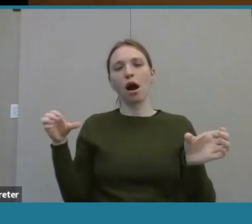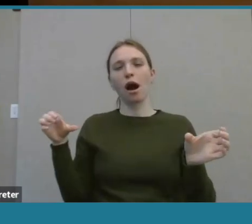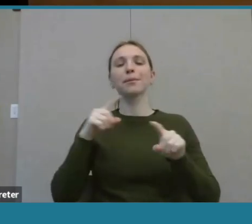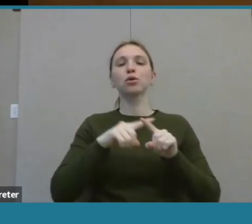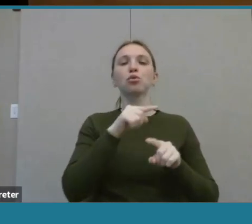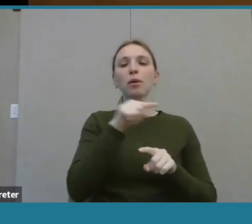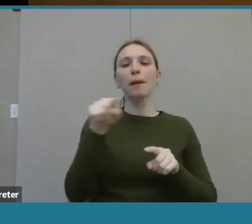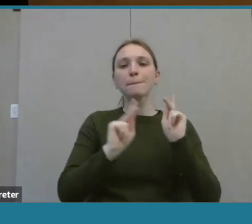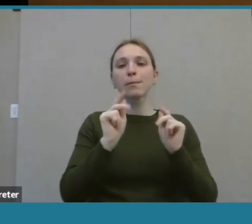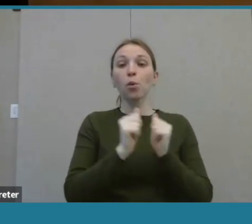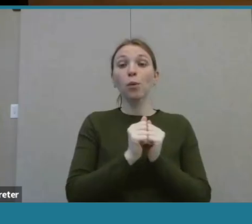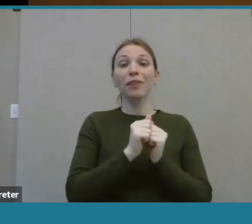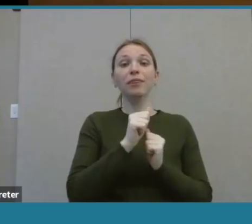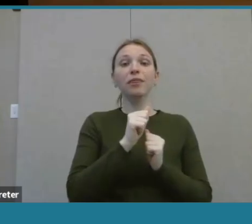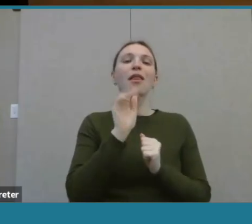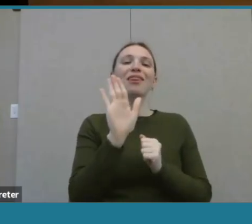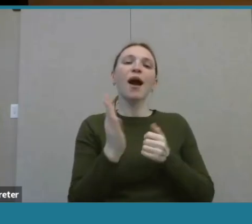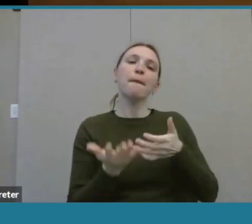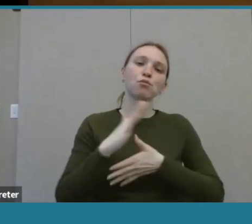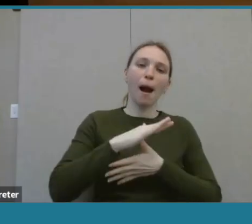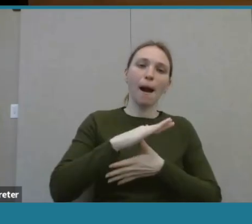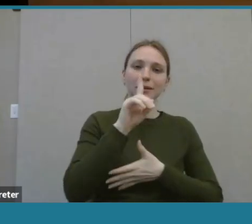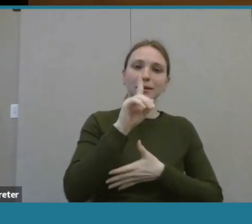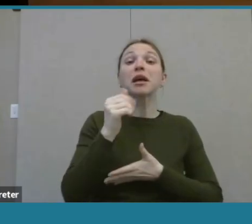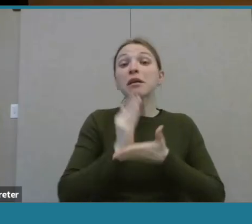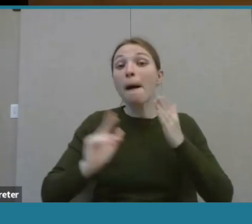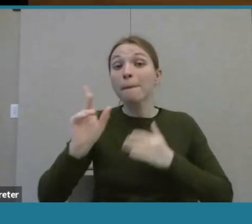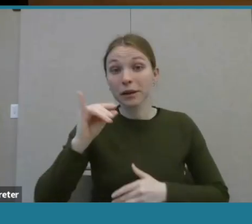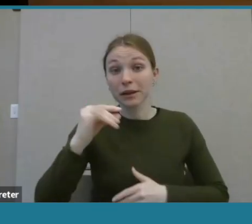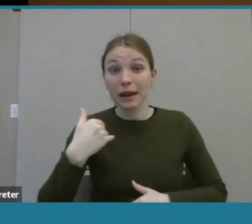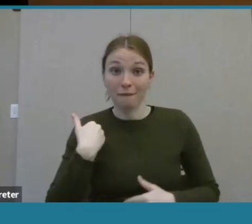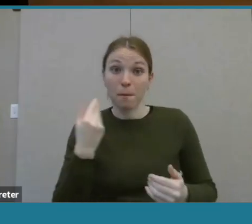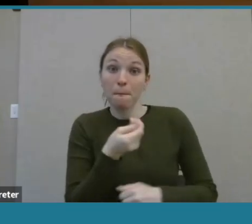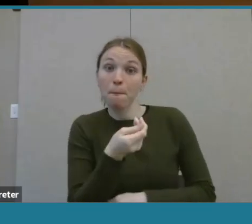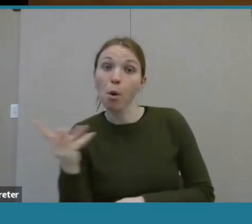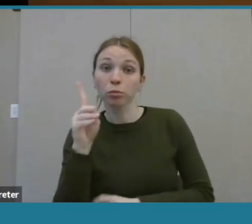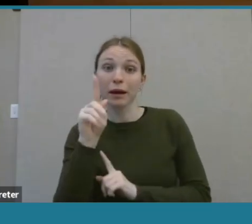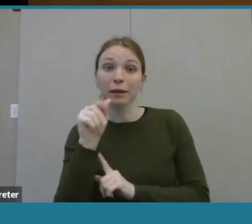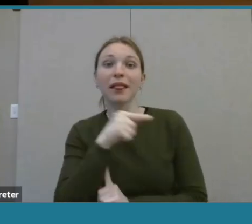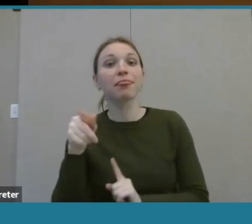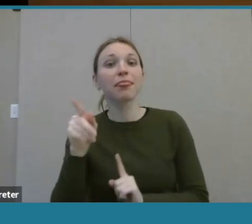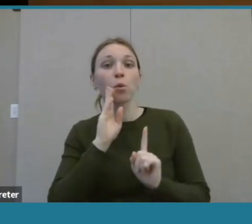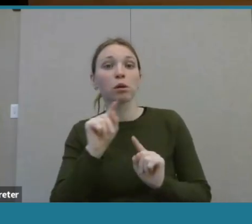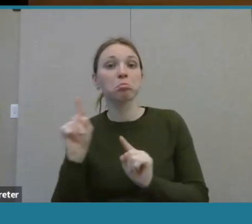We had some people who actually identified with multiple disabilities and attended more than one of these sessions, but it was 74 unique participants.